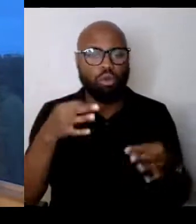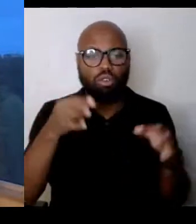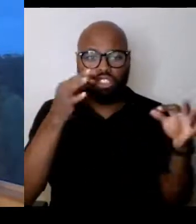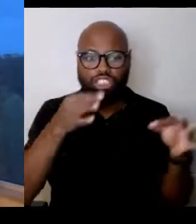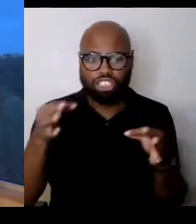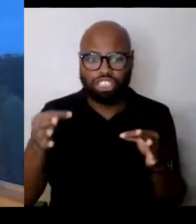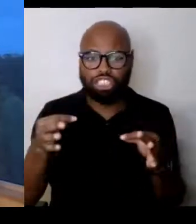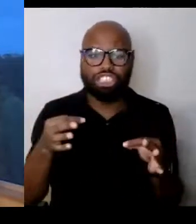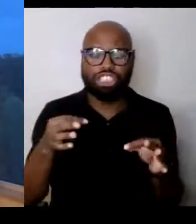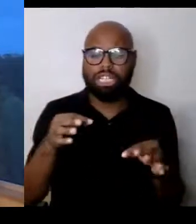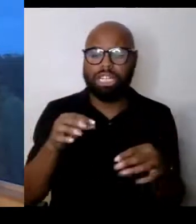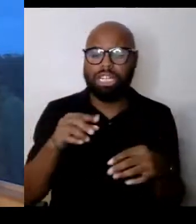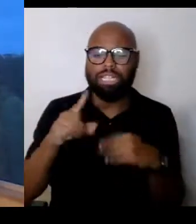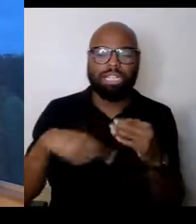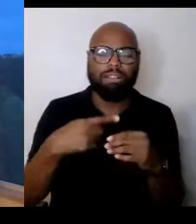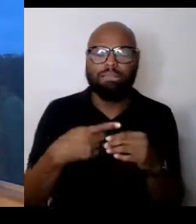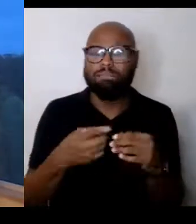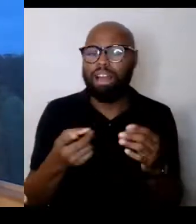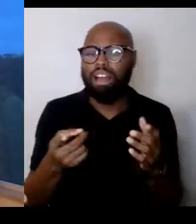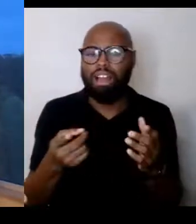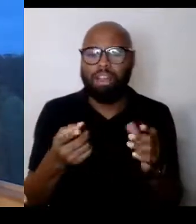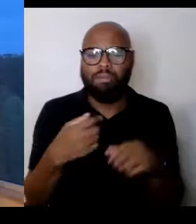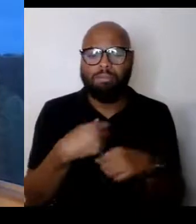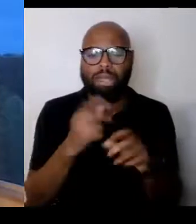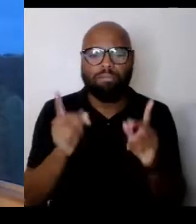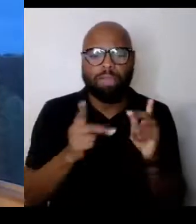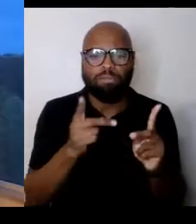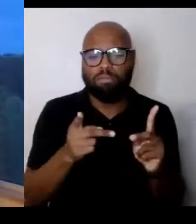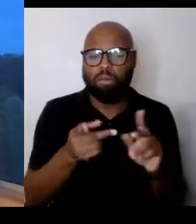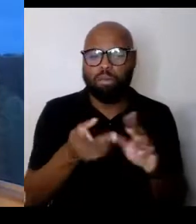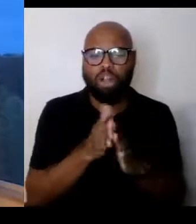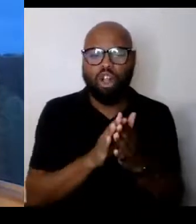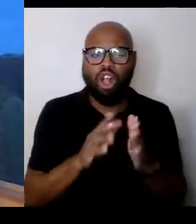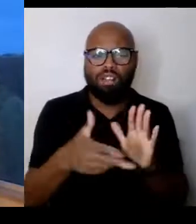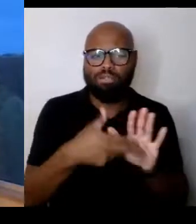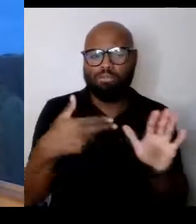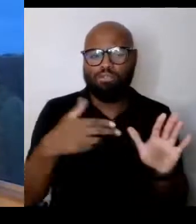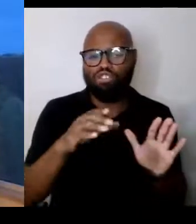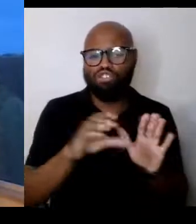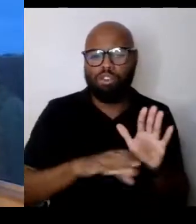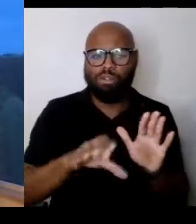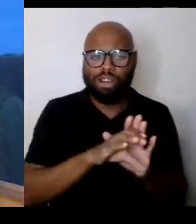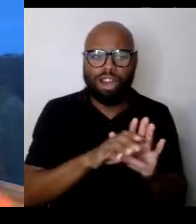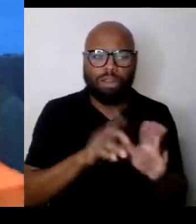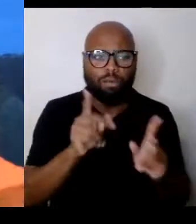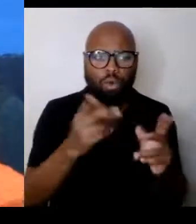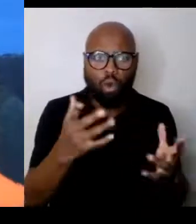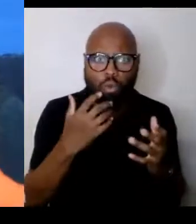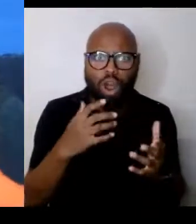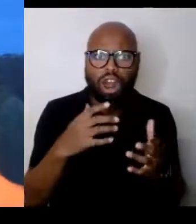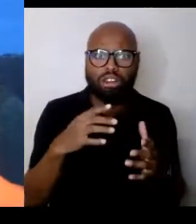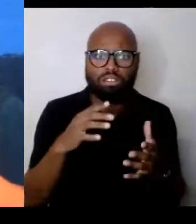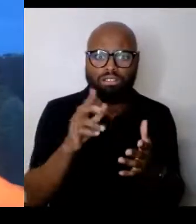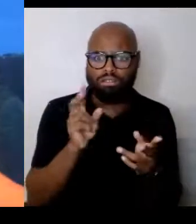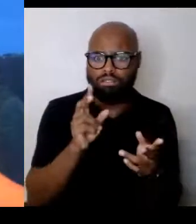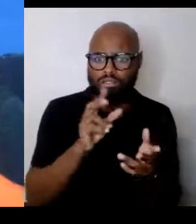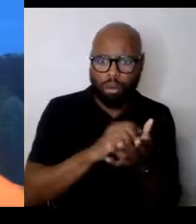people who are seeking reproductive care criminalizing, particularly folks beyond just women, right?